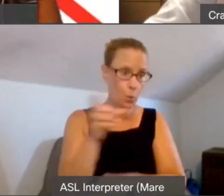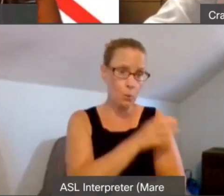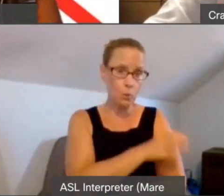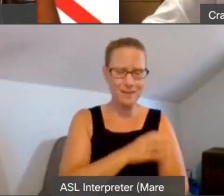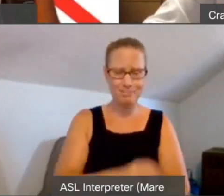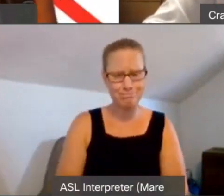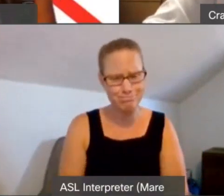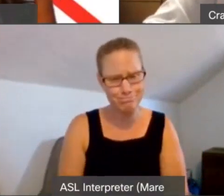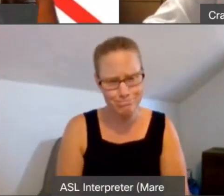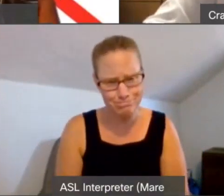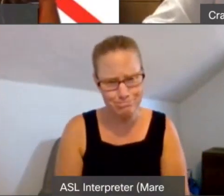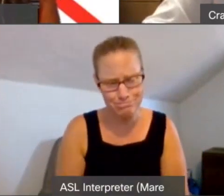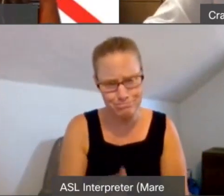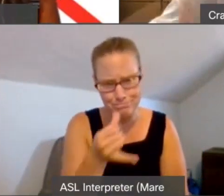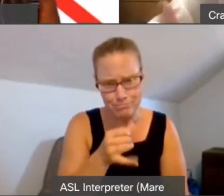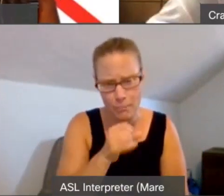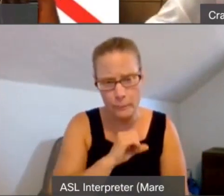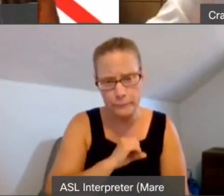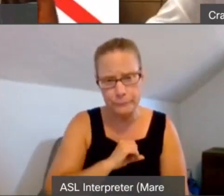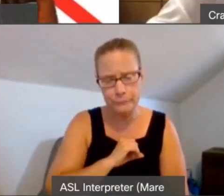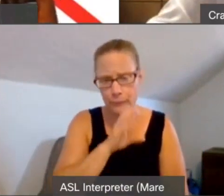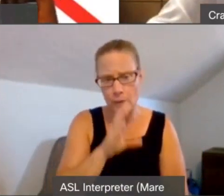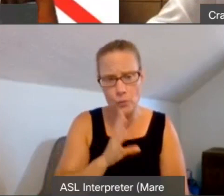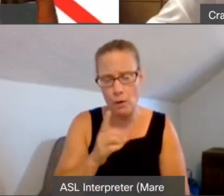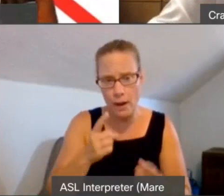that's just fiction and I'm glad that the doctor said that.